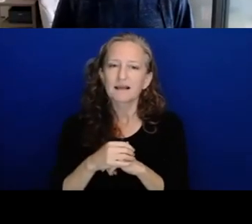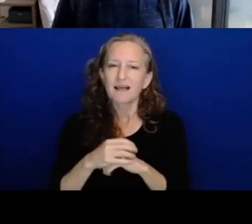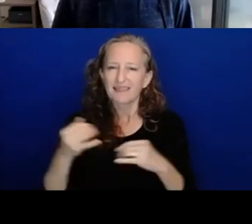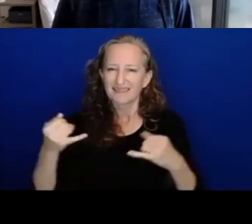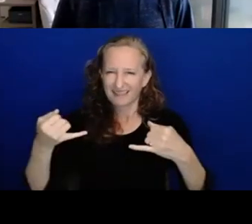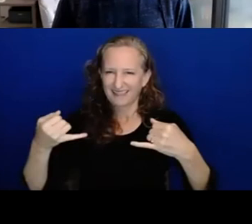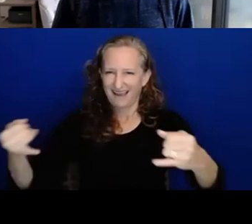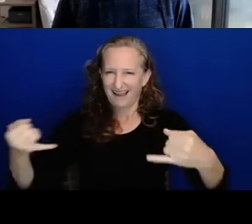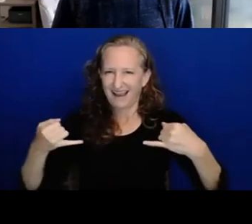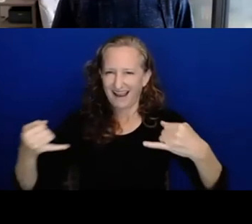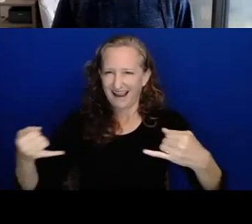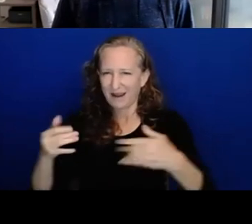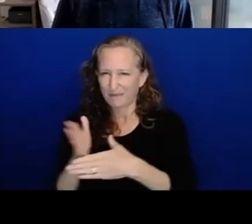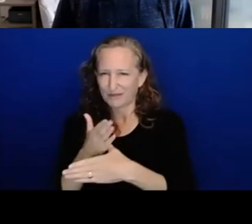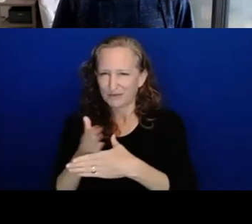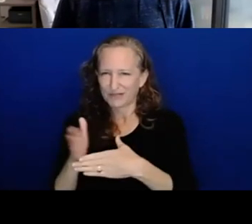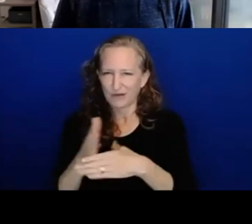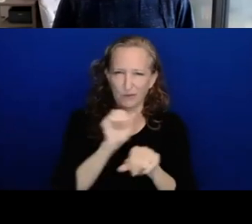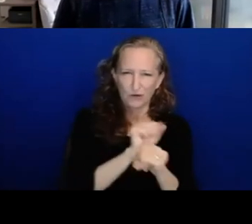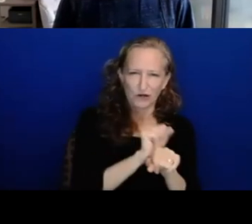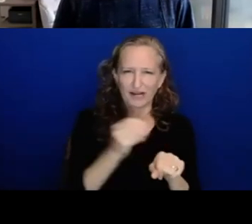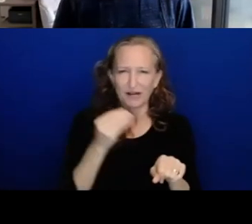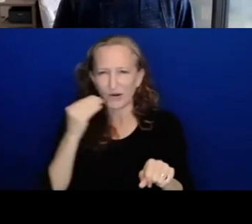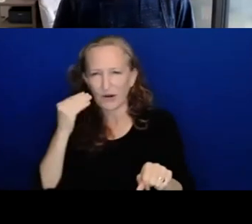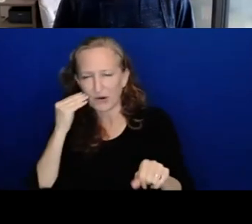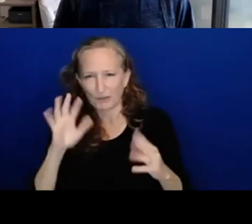line between, you know, basically like the work site and the homesite are one and the